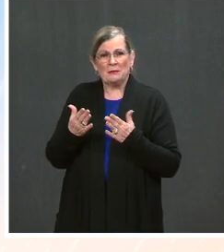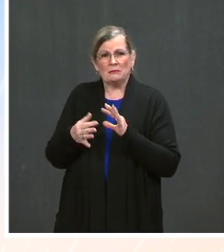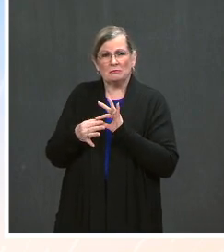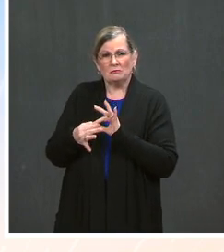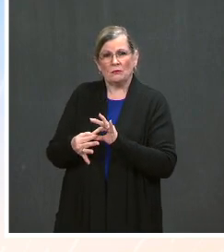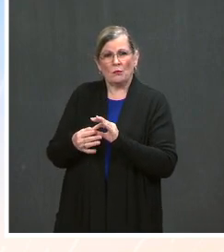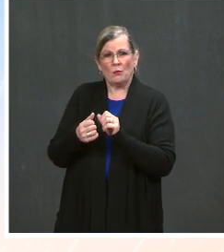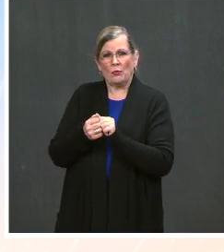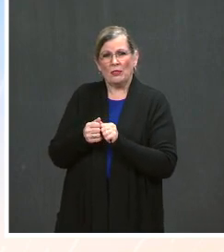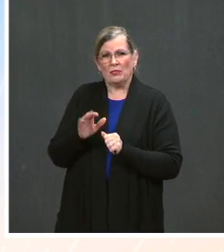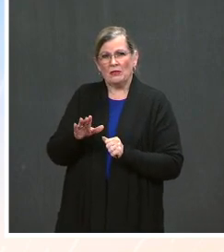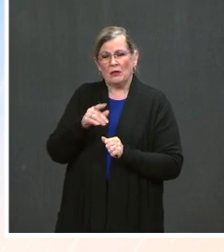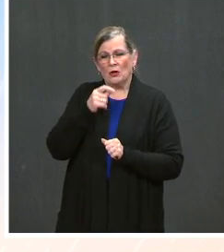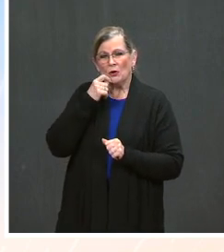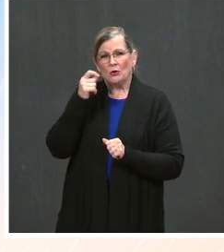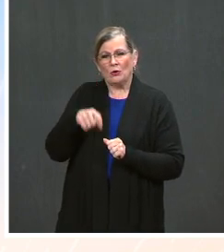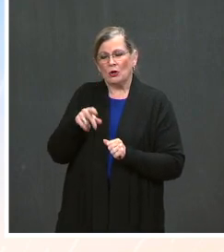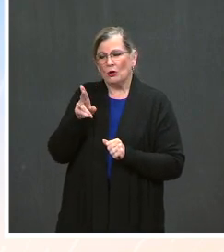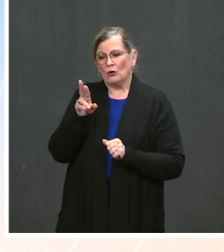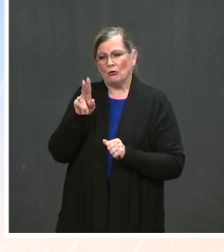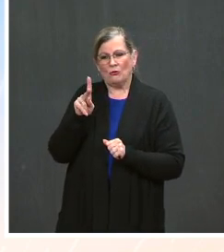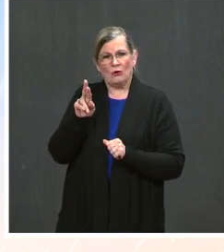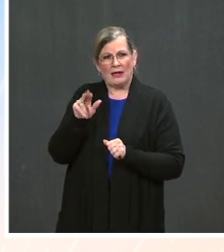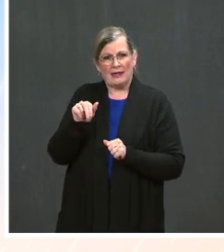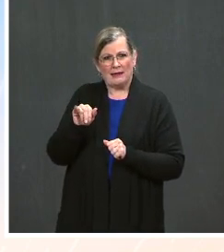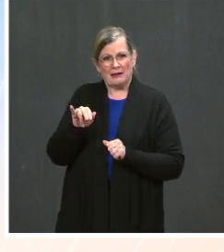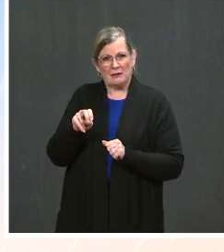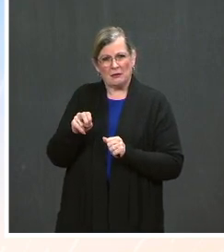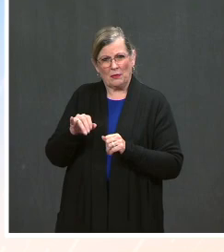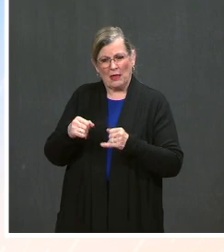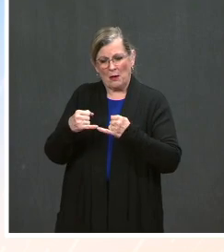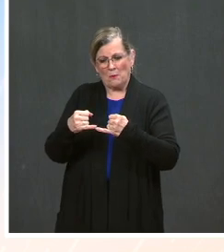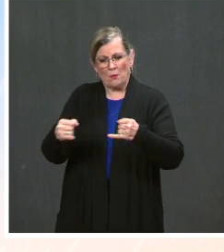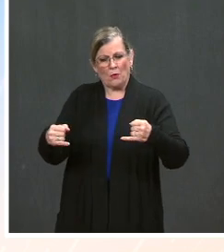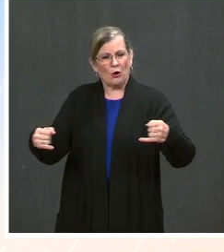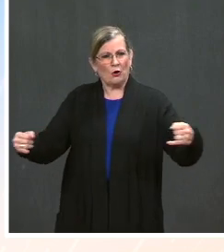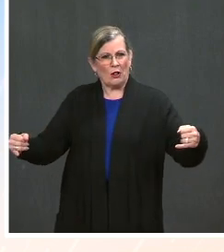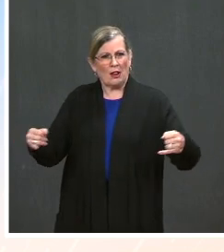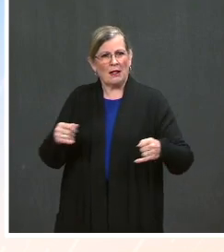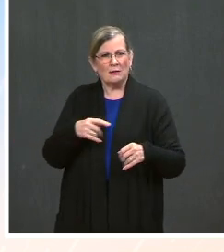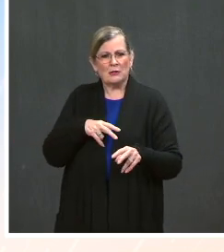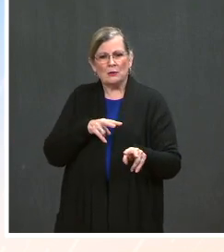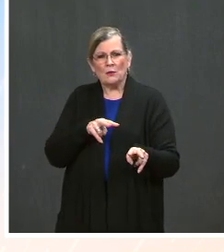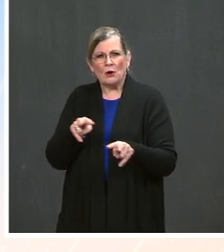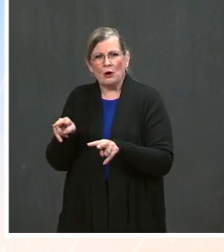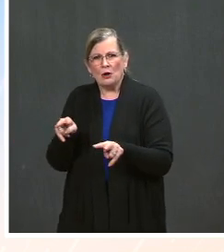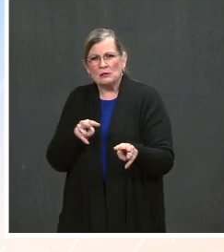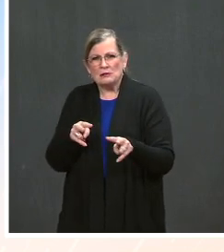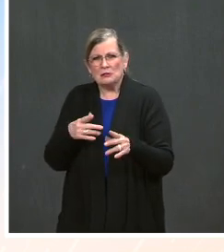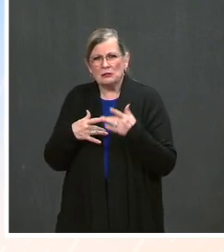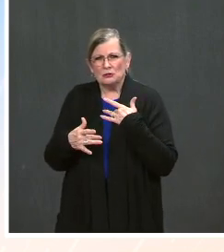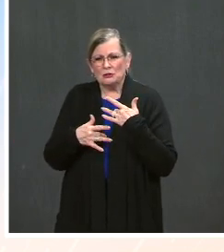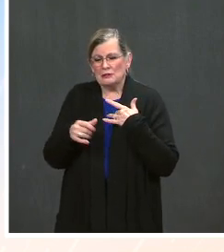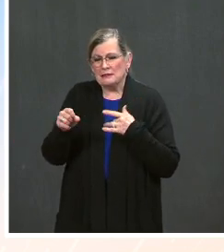So that is certainly something we're watching, we are concerned about, and we will continue to communicate from here